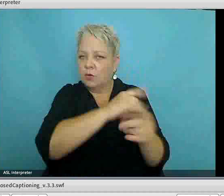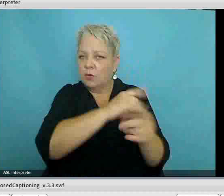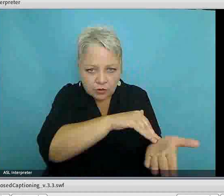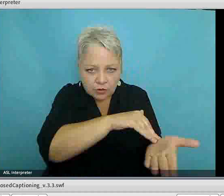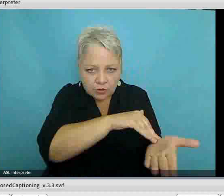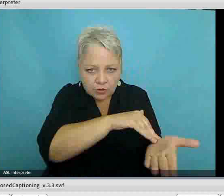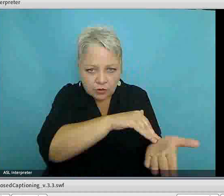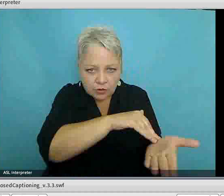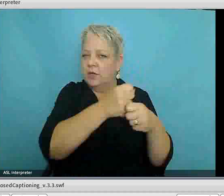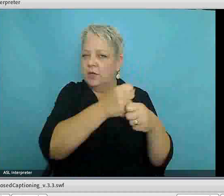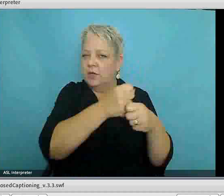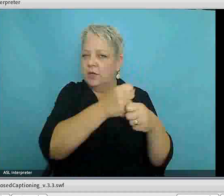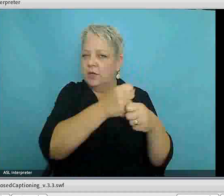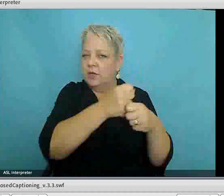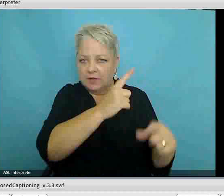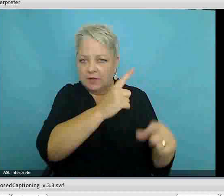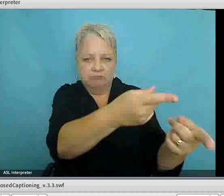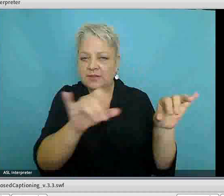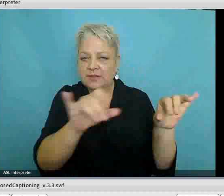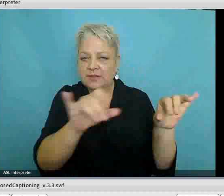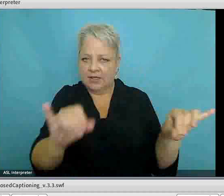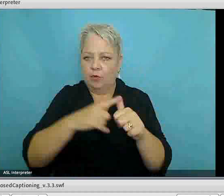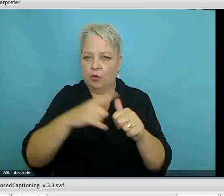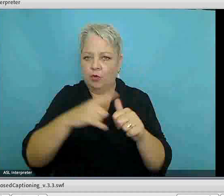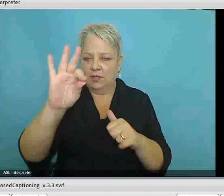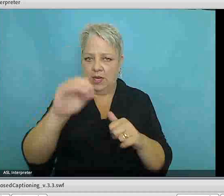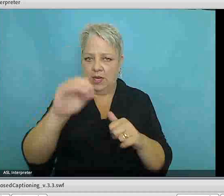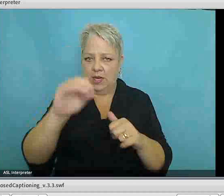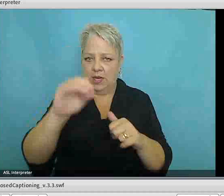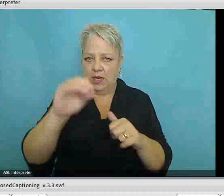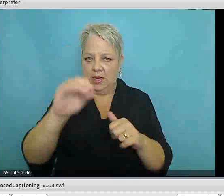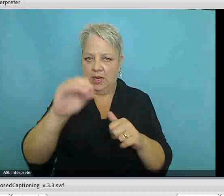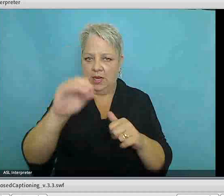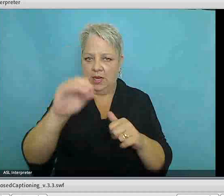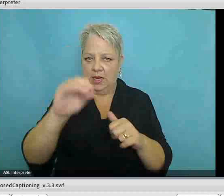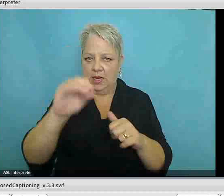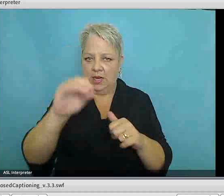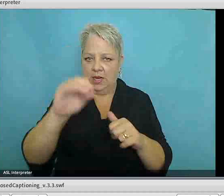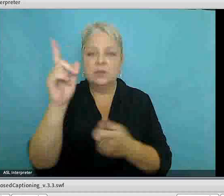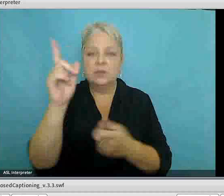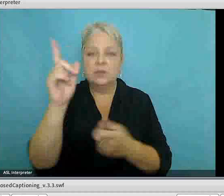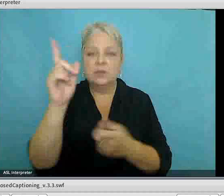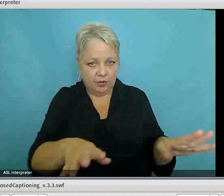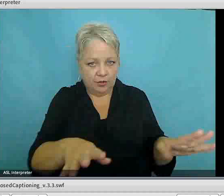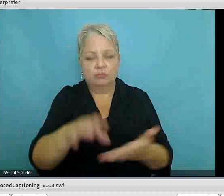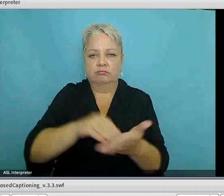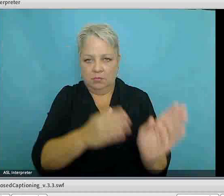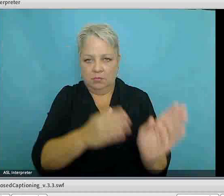getting now or at the time they were enrolled.